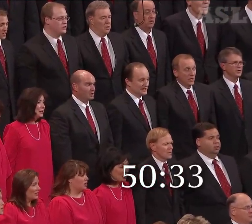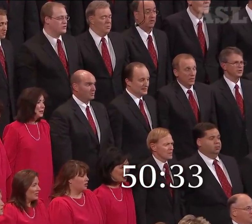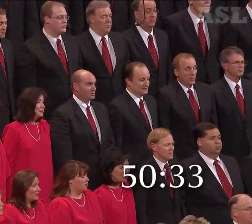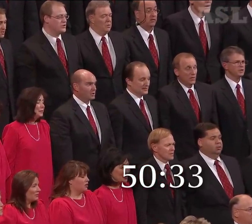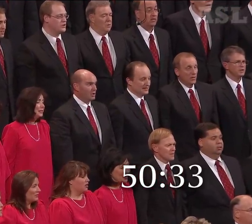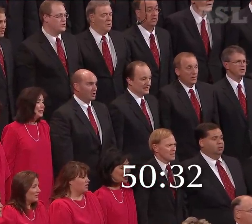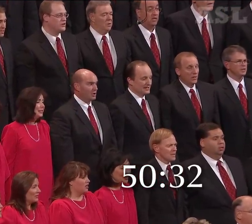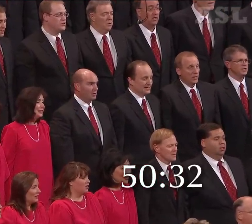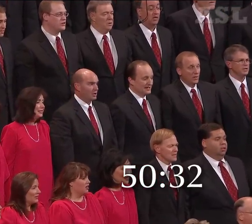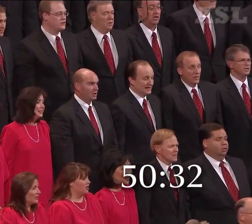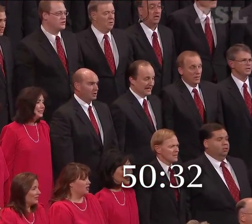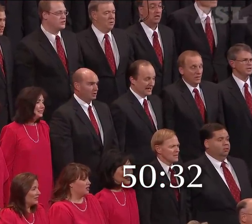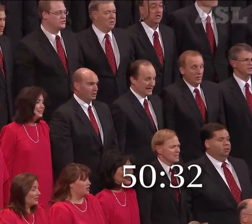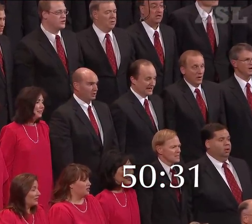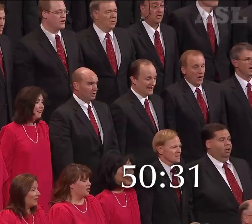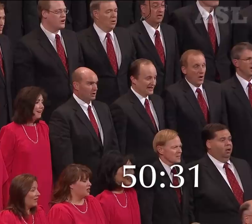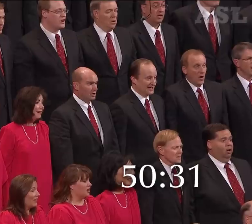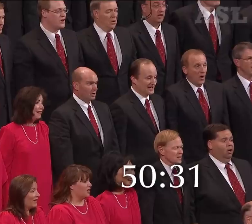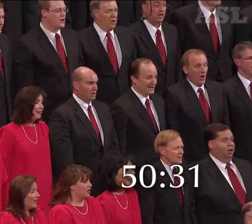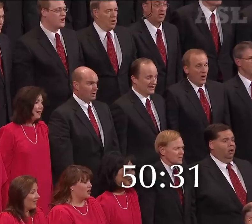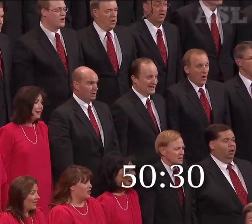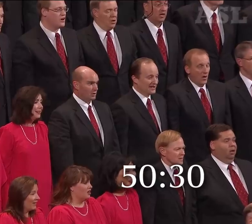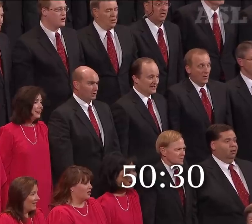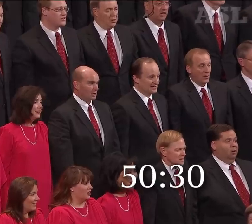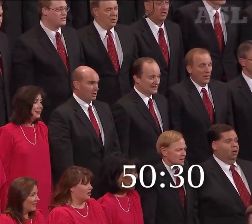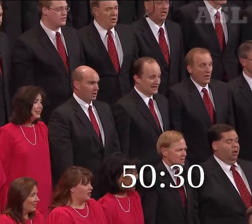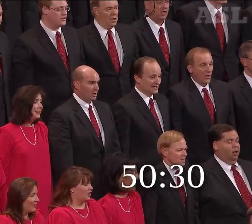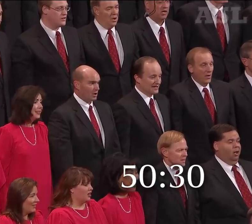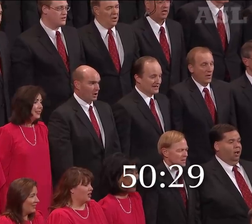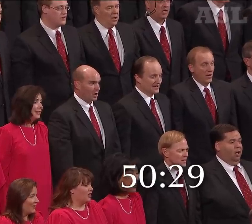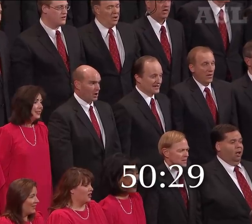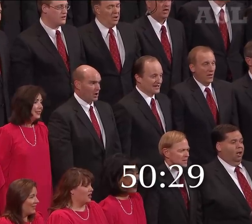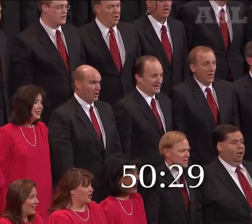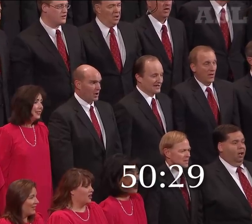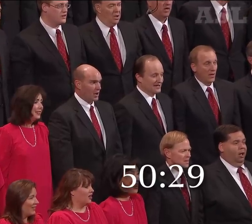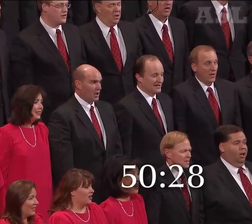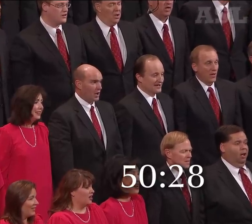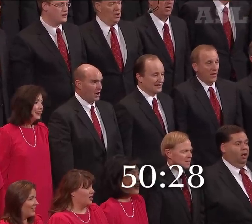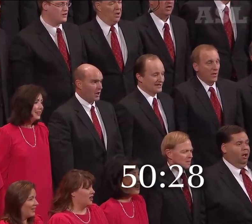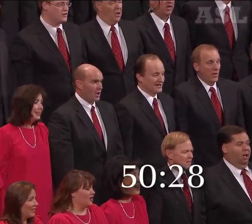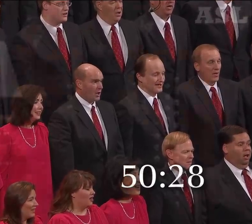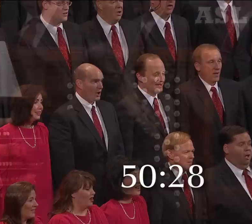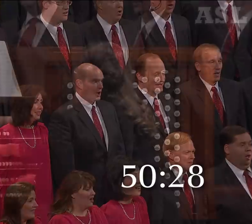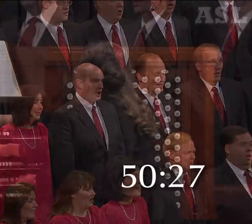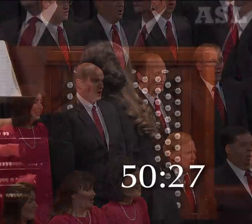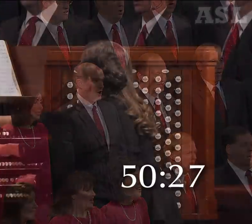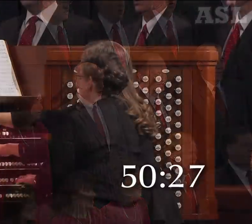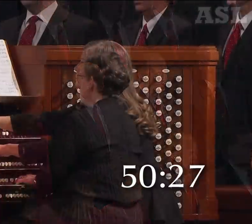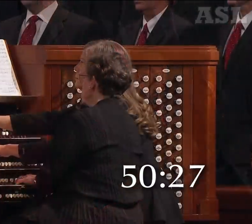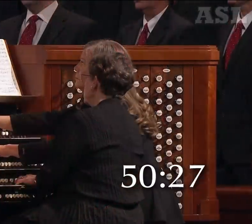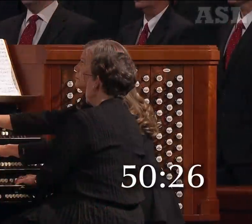THIS IS THE ENGLISH CLOSED CAPTION CHANNEL OF THE CHURCH OF JESUS CHRIST OF LATTER-DAY SAINTS.